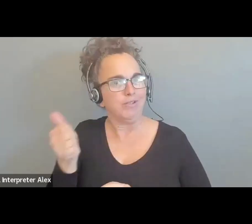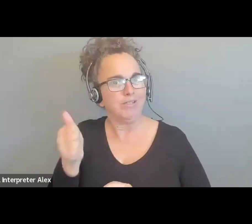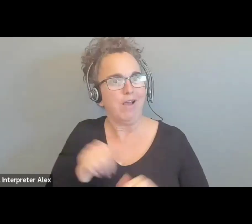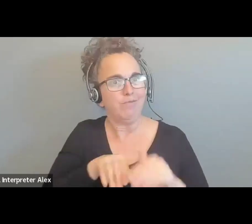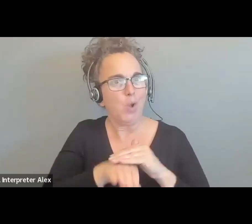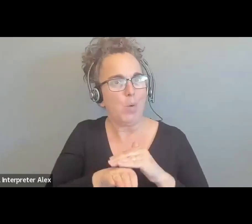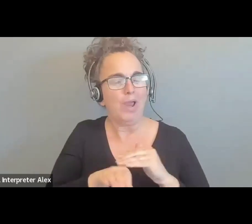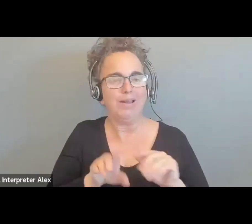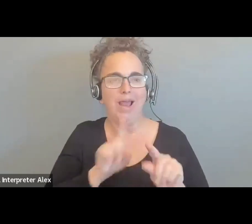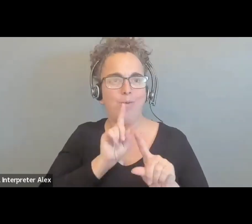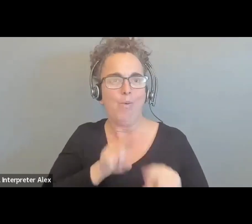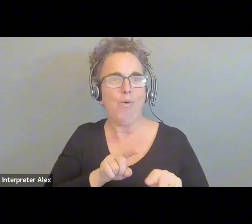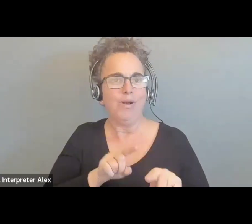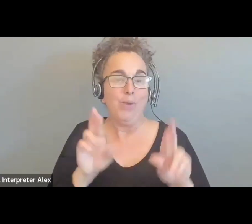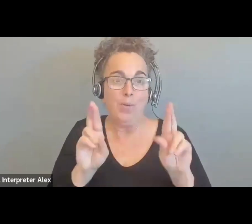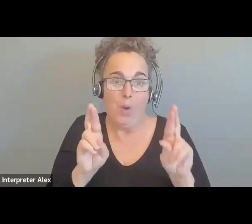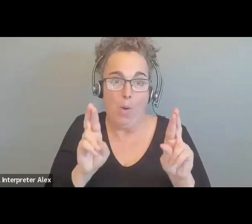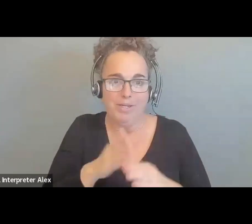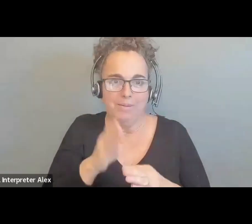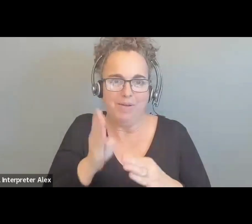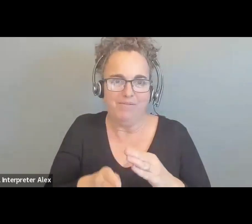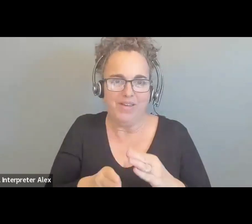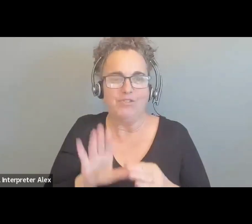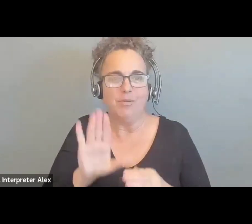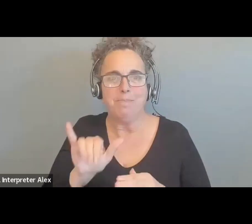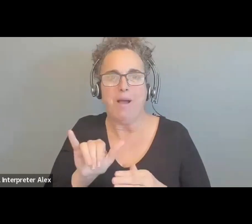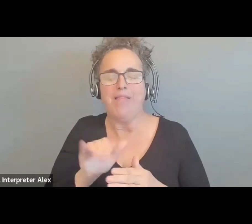We are hoping to have this complete by the end of April